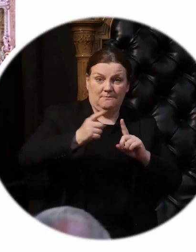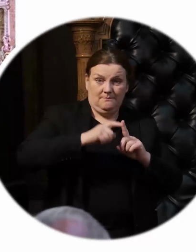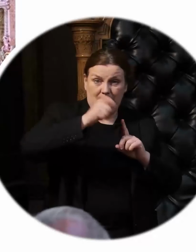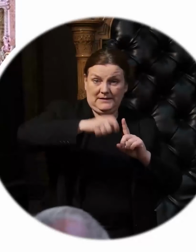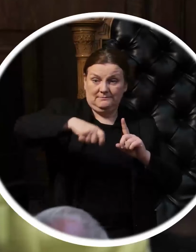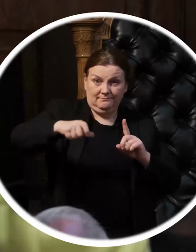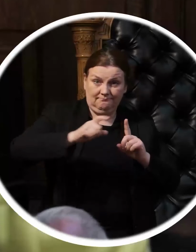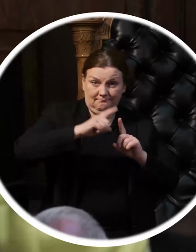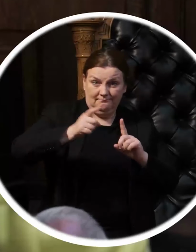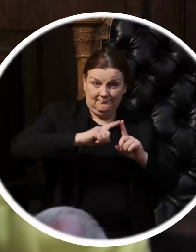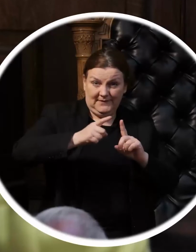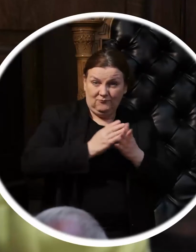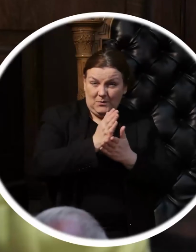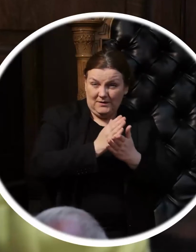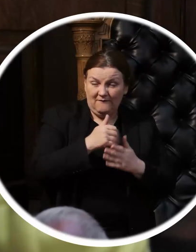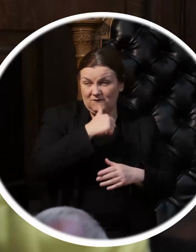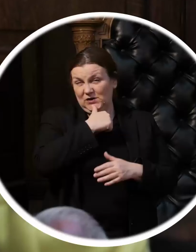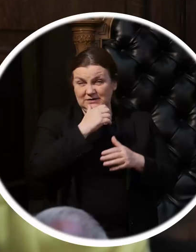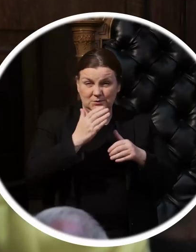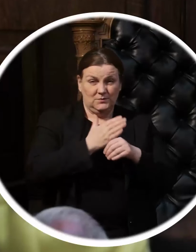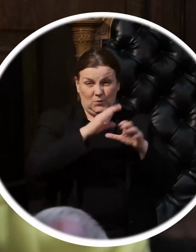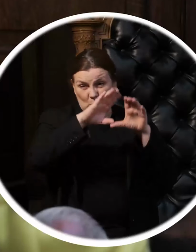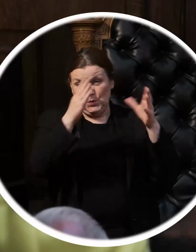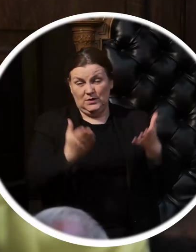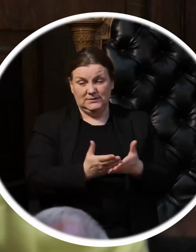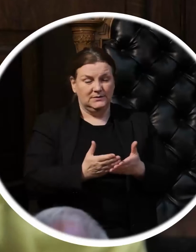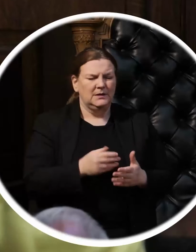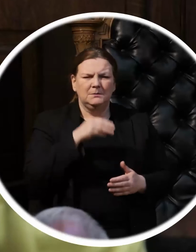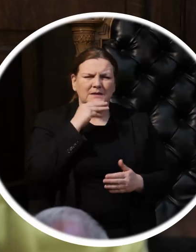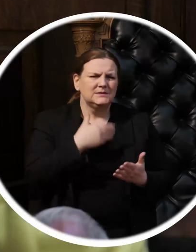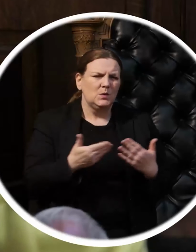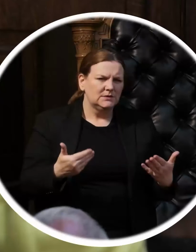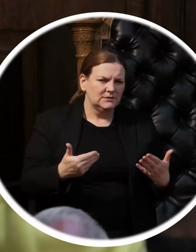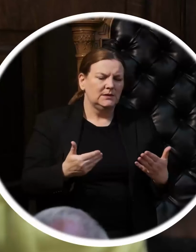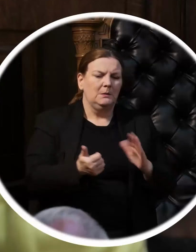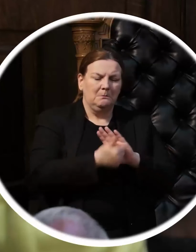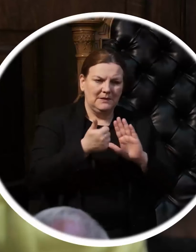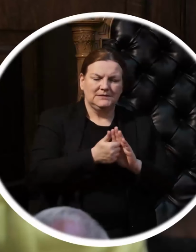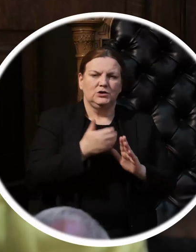So what that means is that it was built completely and utterly for carrying